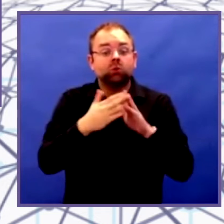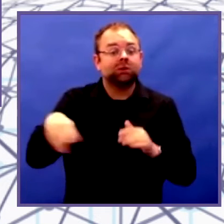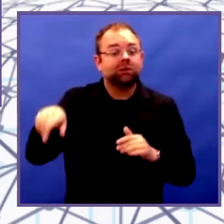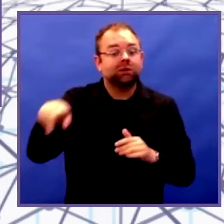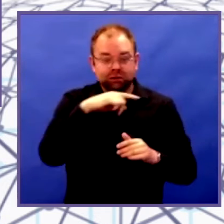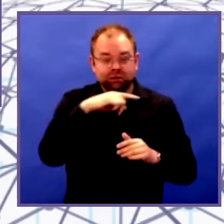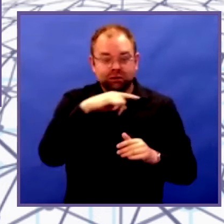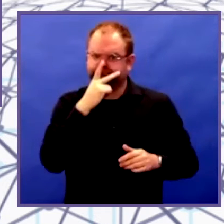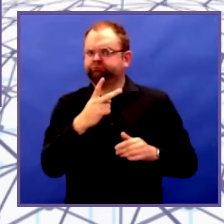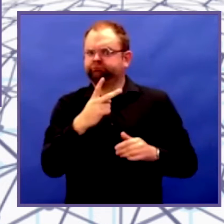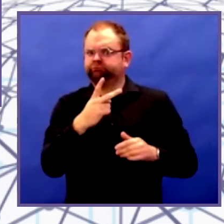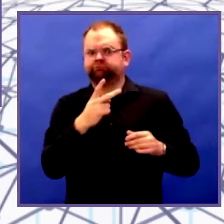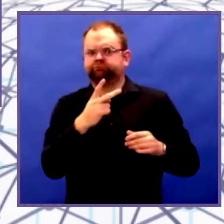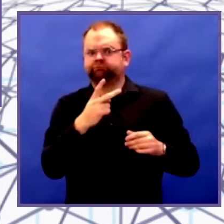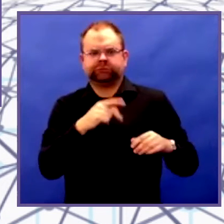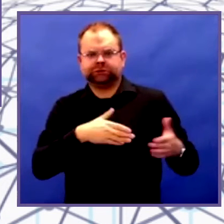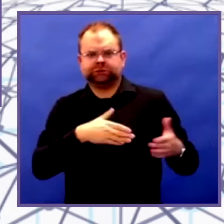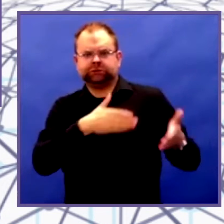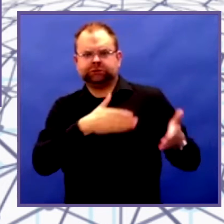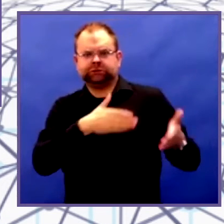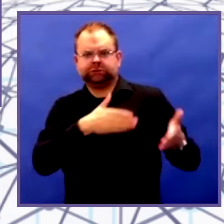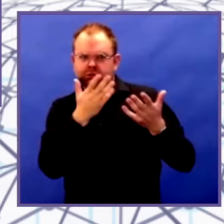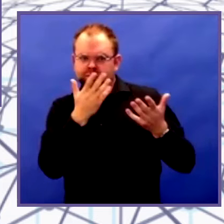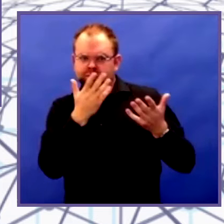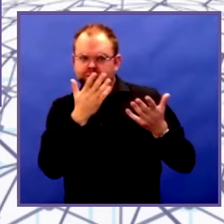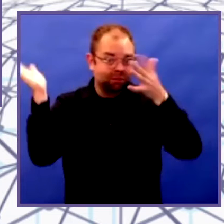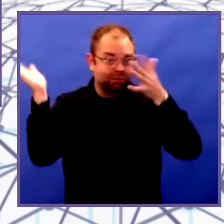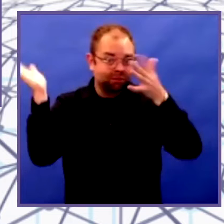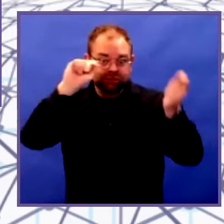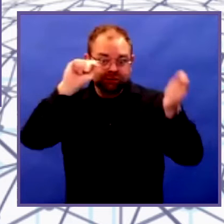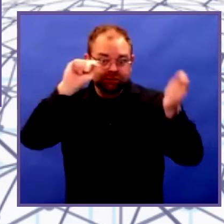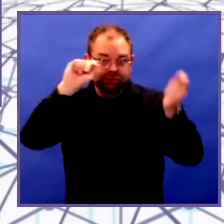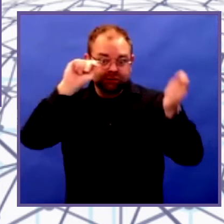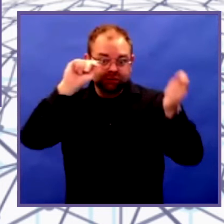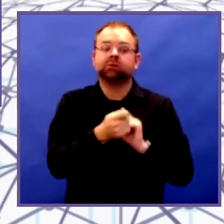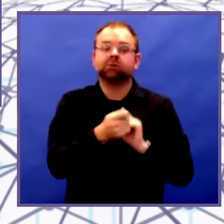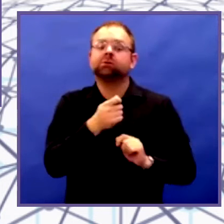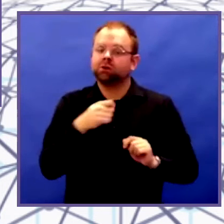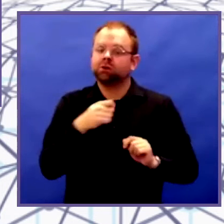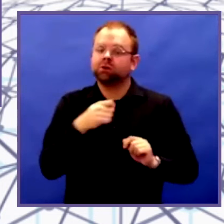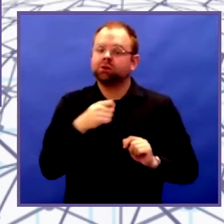silos of service delivery that have developed over time to meet the different assistive technology needs.